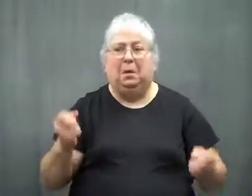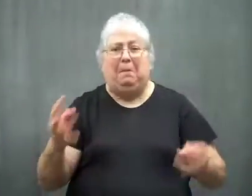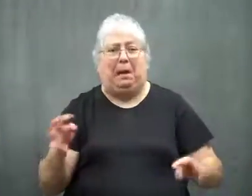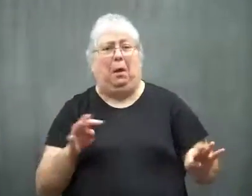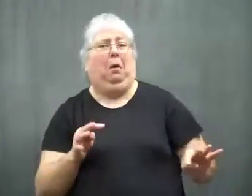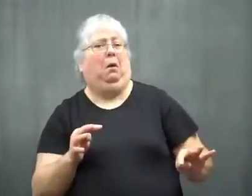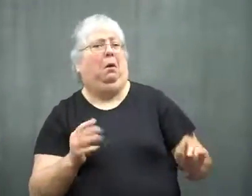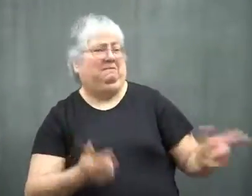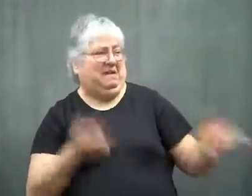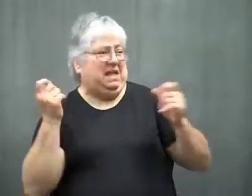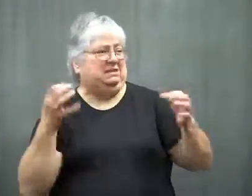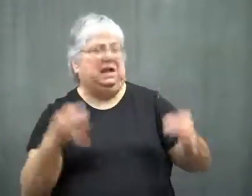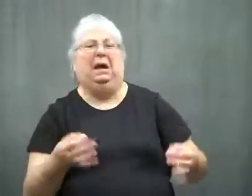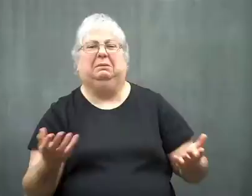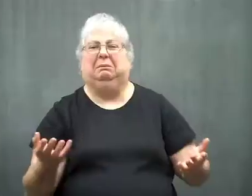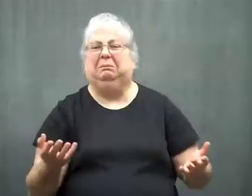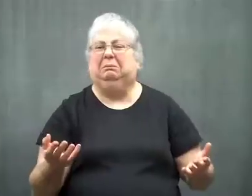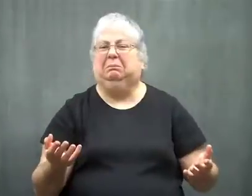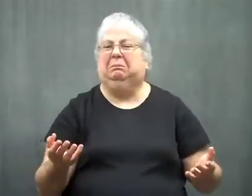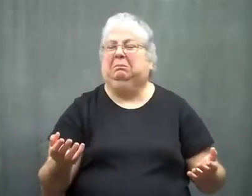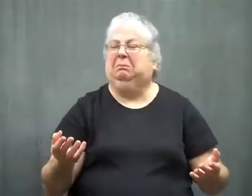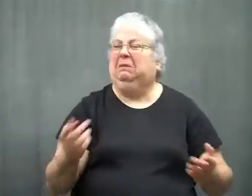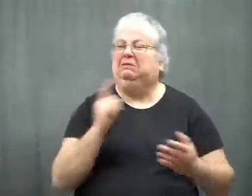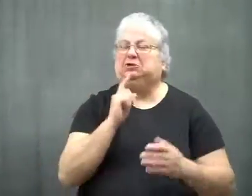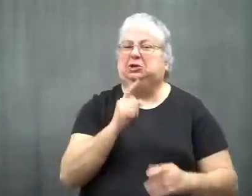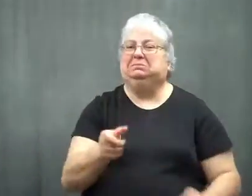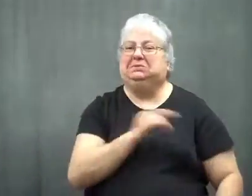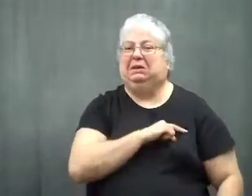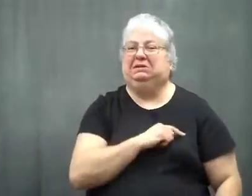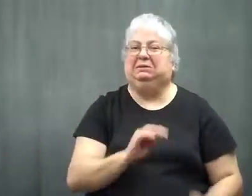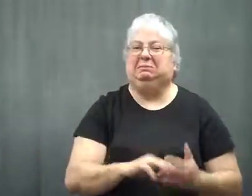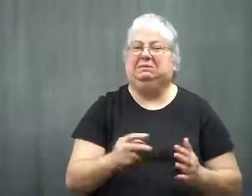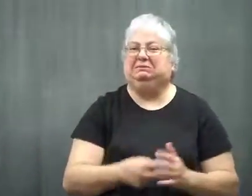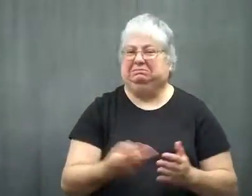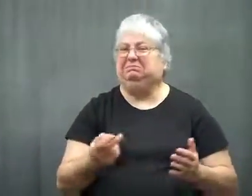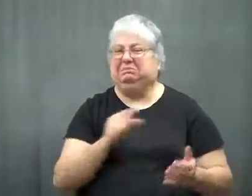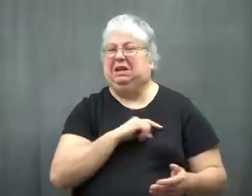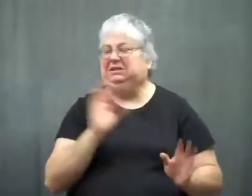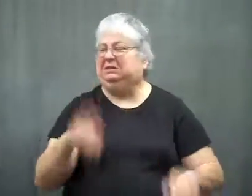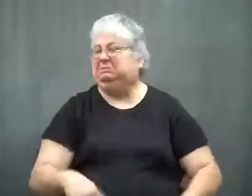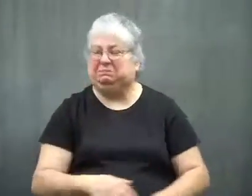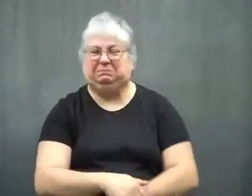Many assumed that the fast verdict meant they found her guilty.